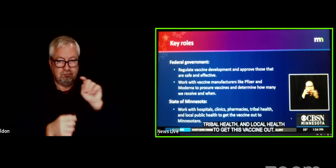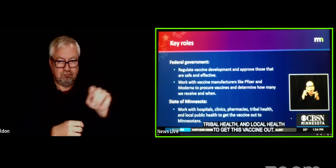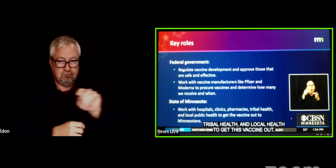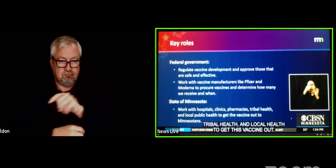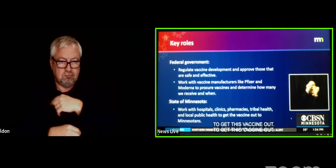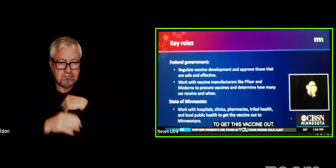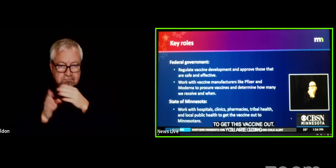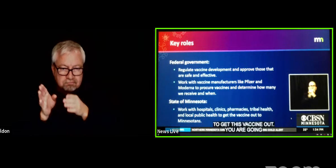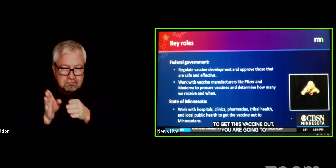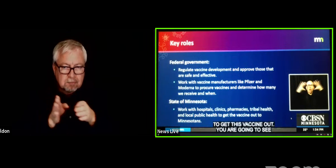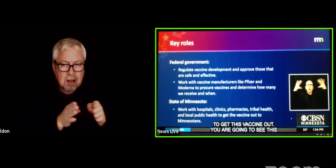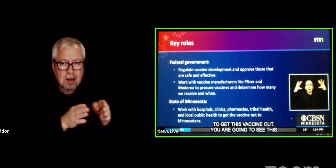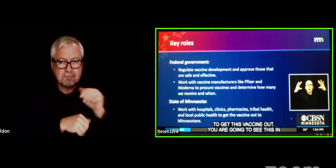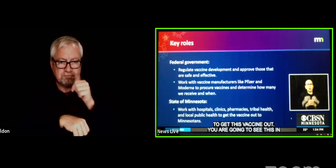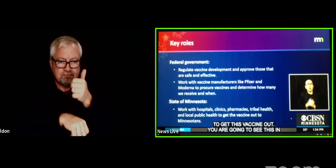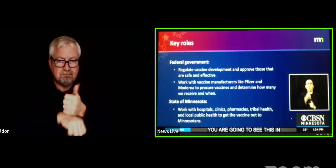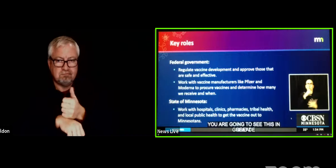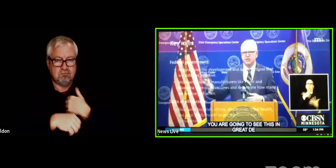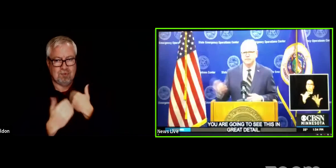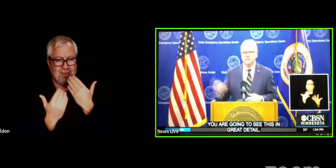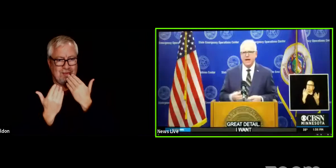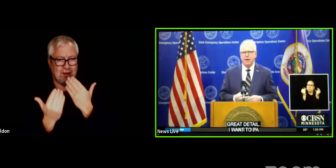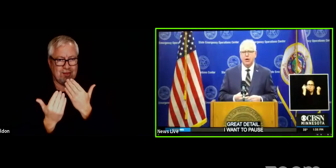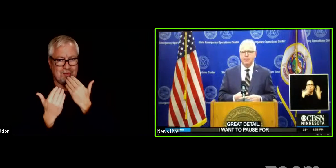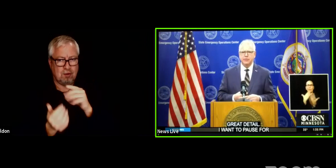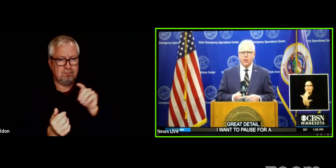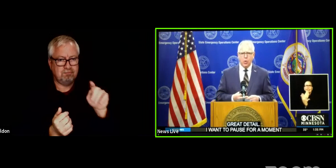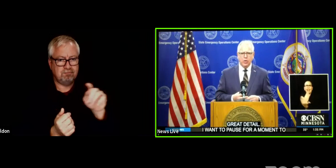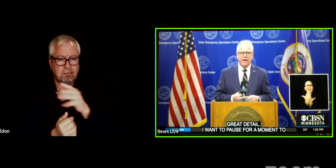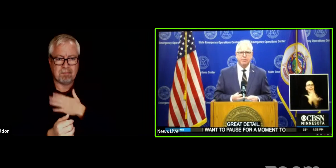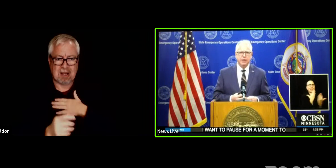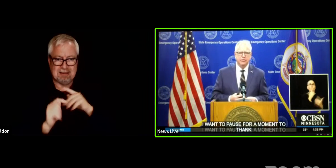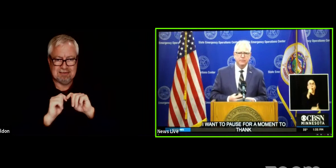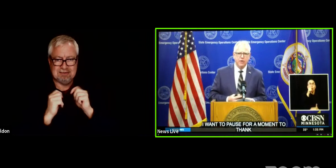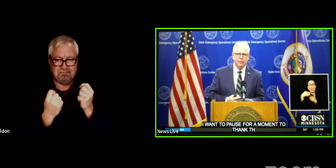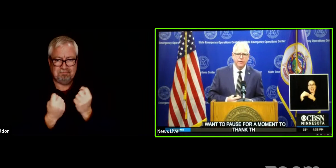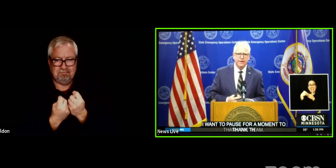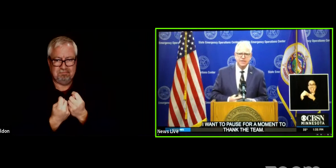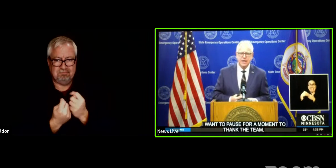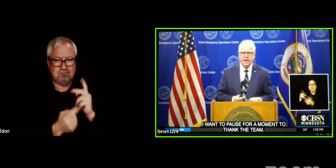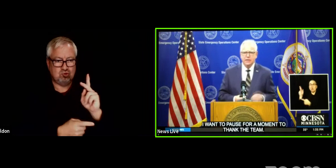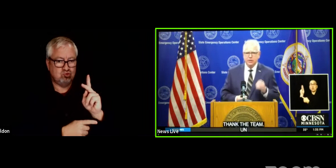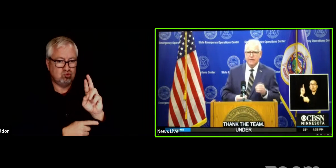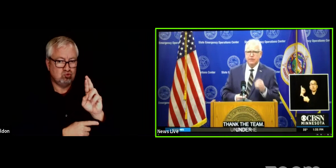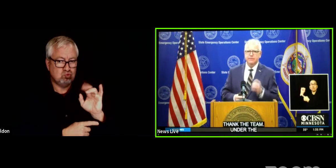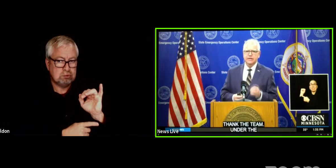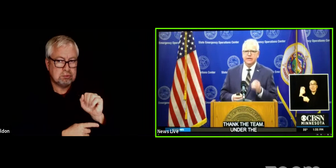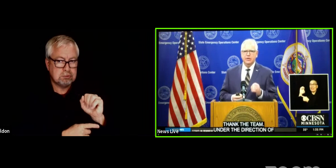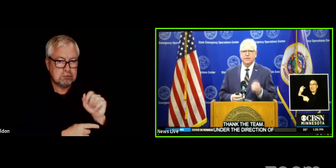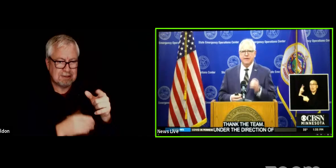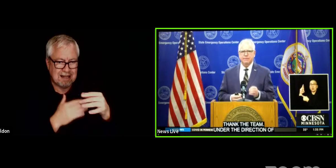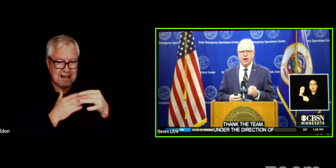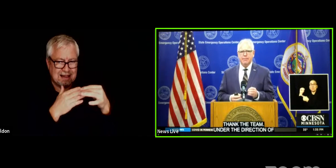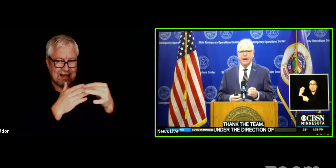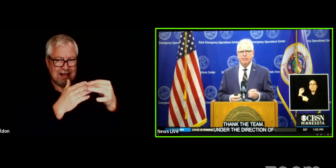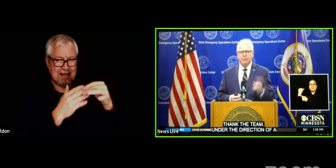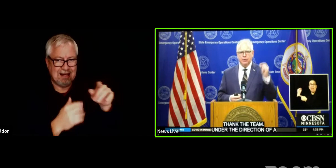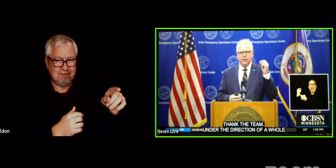KRIS EHRESMANN IS LEADING IT ON OUR TEAM UNDER THE DIRECTION OF JAN MALCOLM BUT THERE IS A WHOLE LOT OF PLAYERS INVOLVED IN THIS. THE LEVEL OF DETAIL THAT THEY'VE THOUGHT ABOUT BOTH FROM